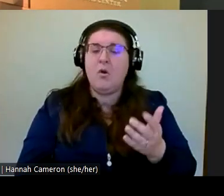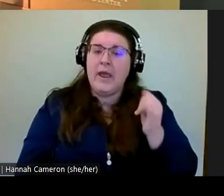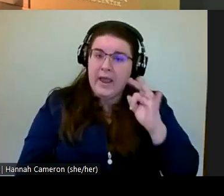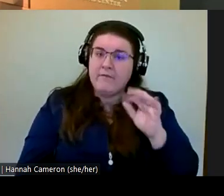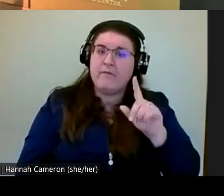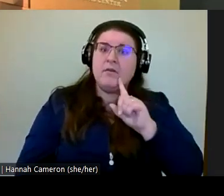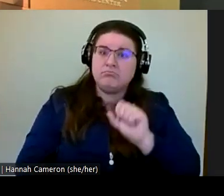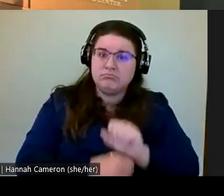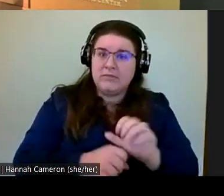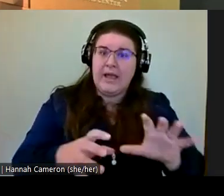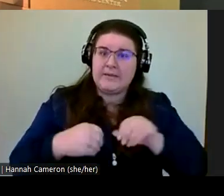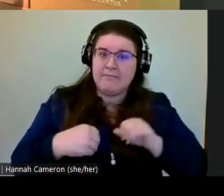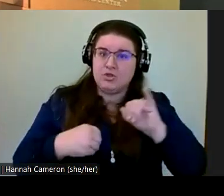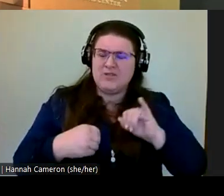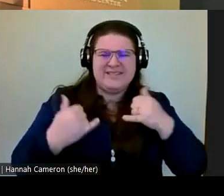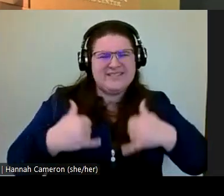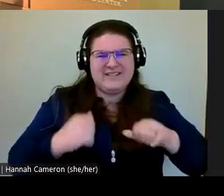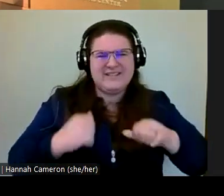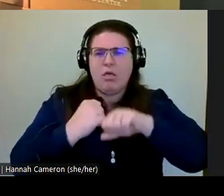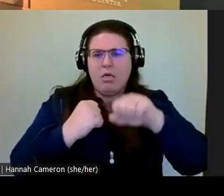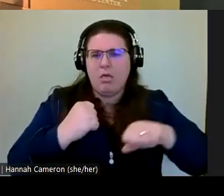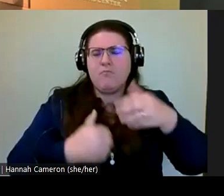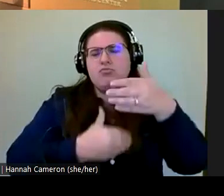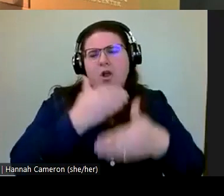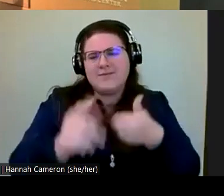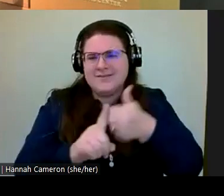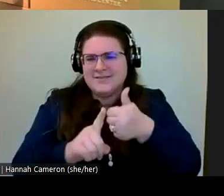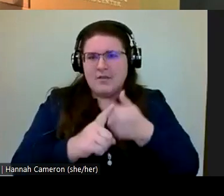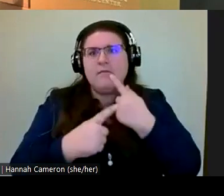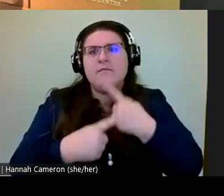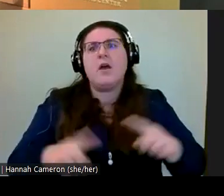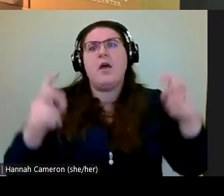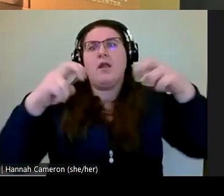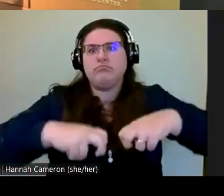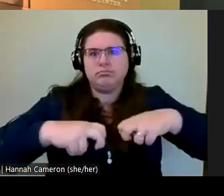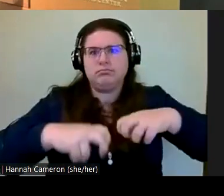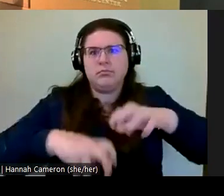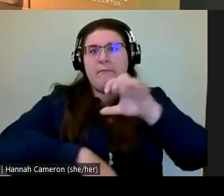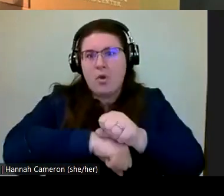to get to see a psychiatrist and our colleagues in Primary Care are very aware of this uh this uh